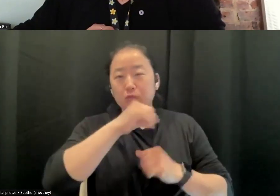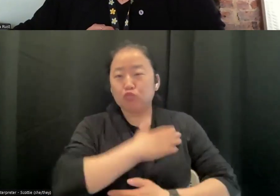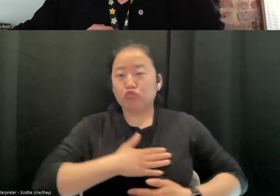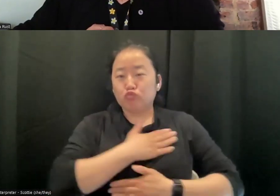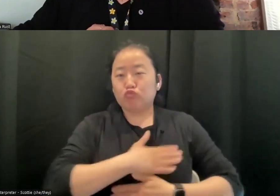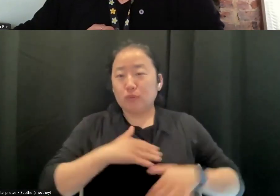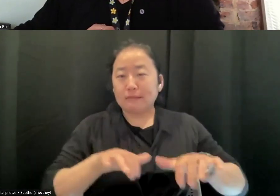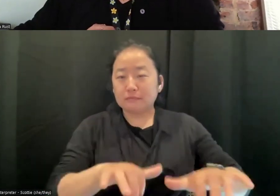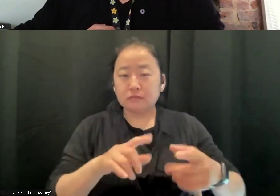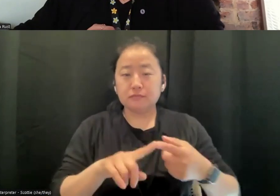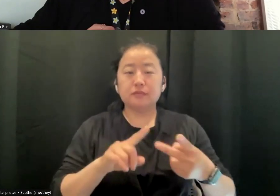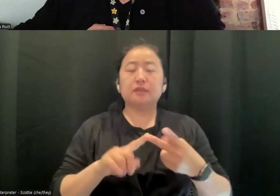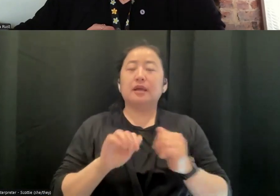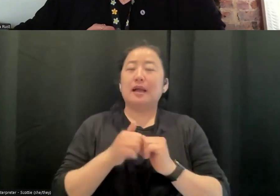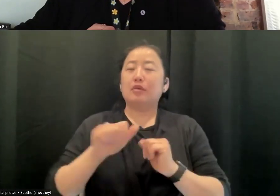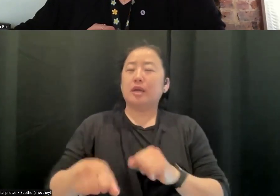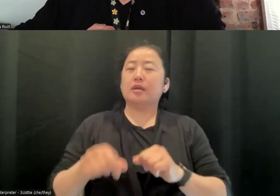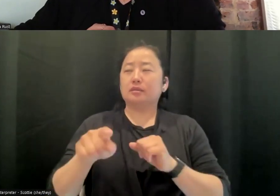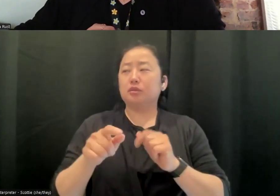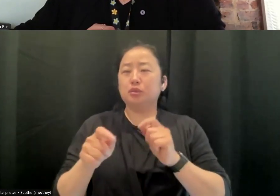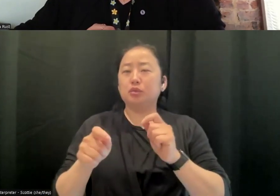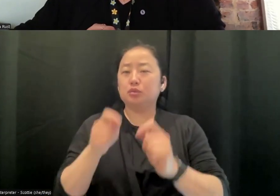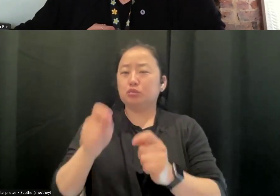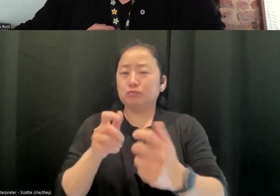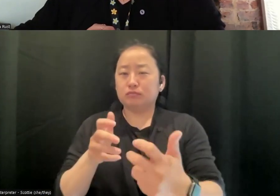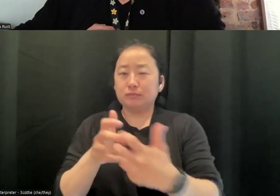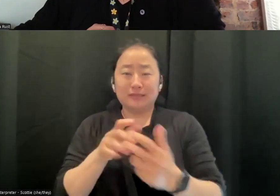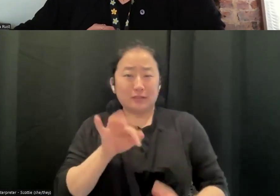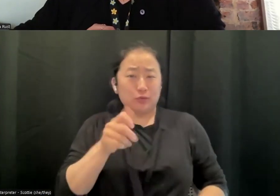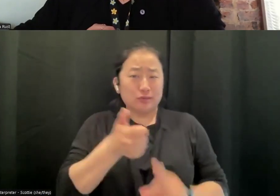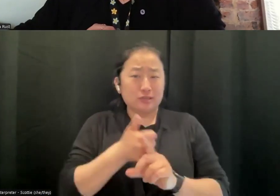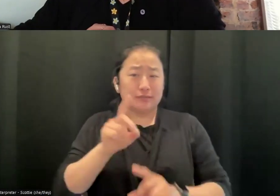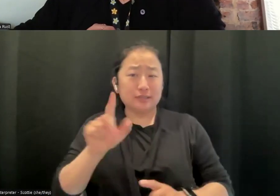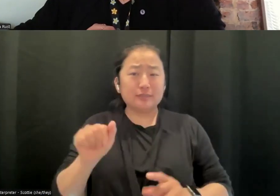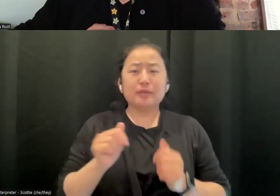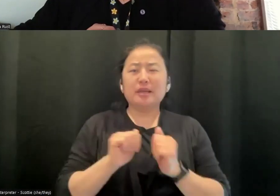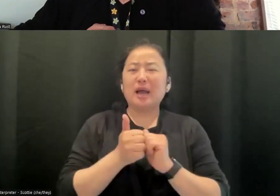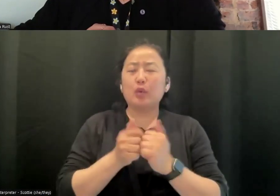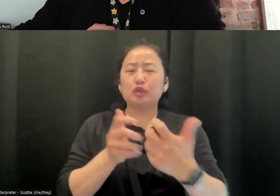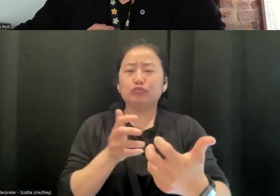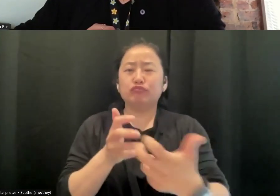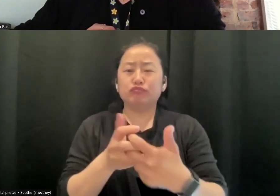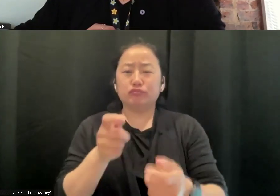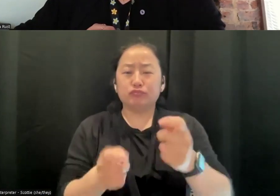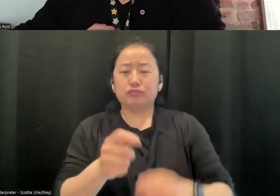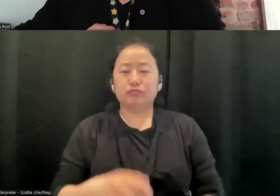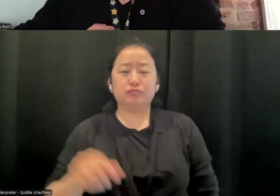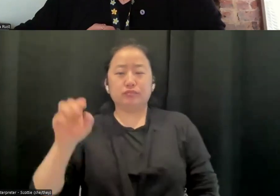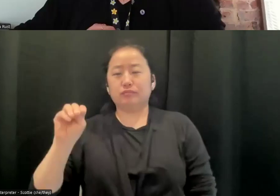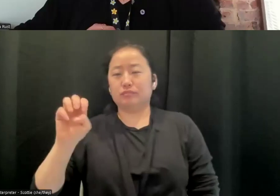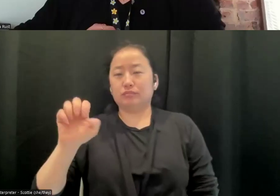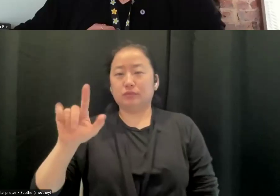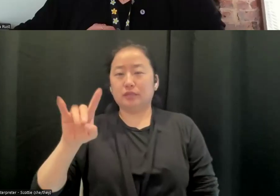you make that modified if you had a disability? >> While you guys are writing that in the chat,